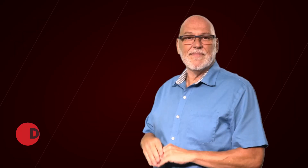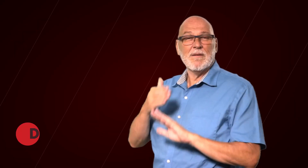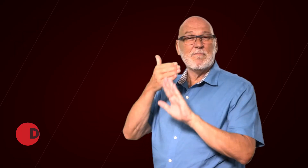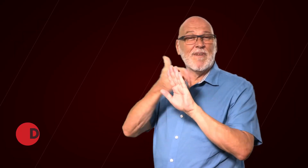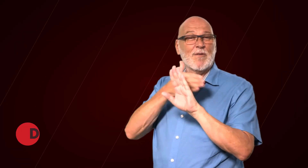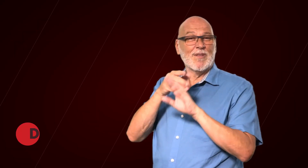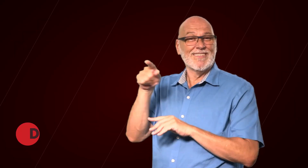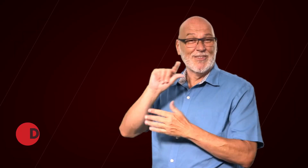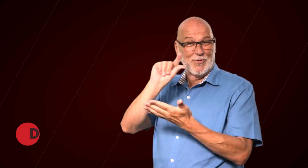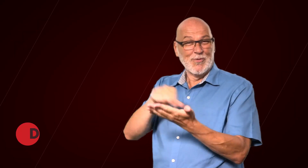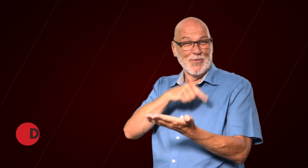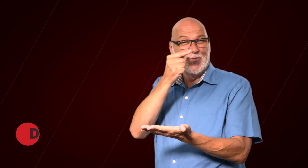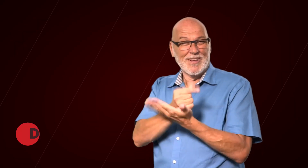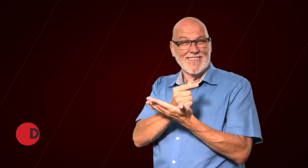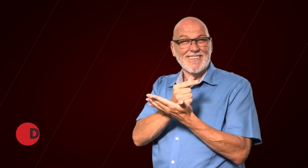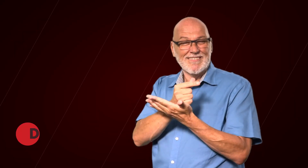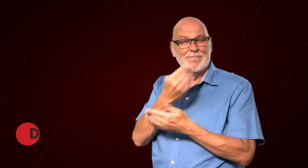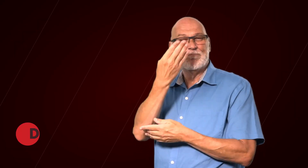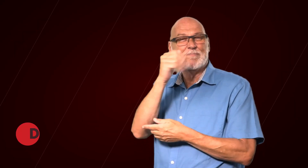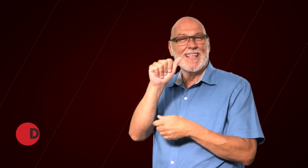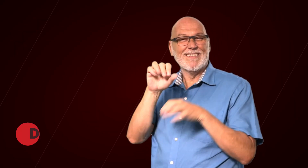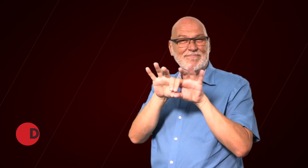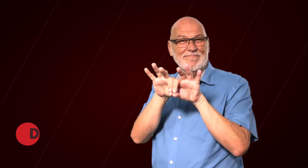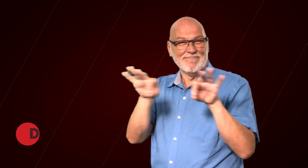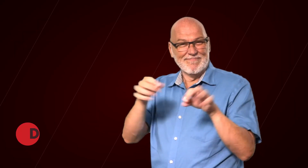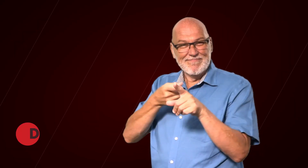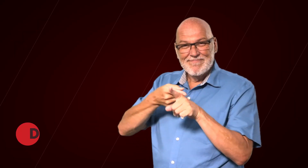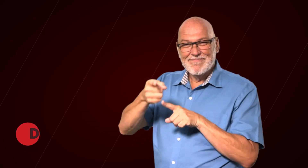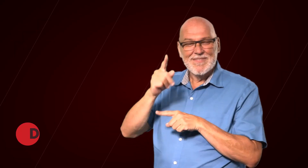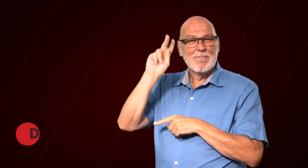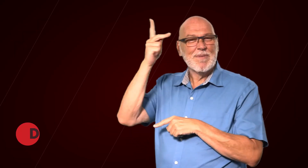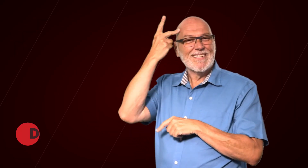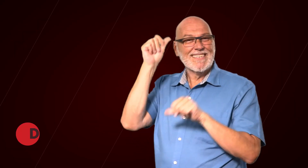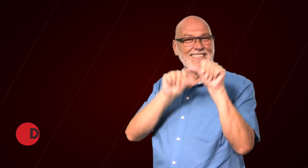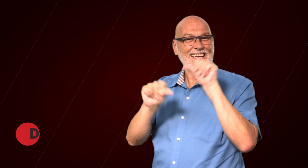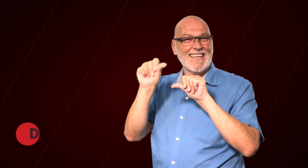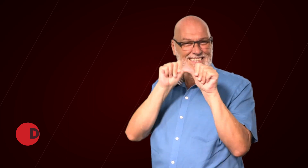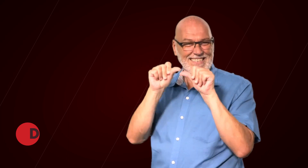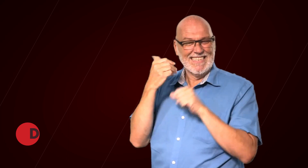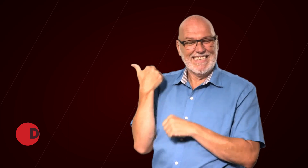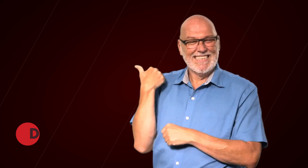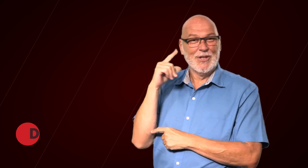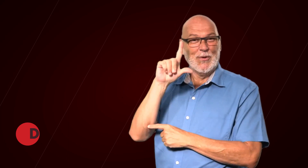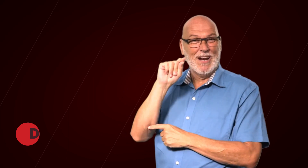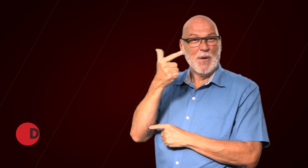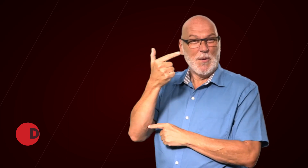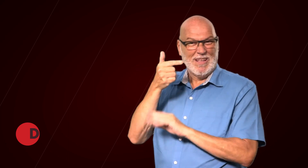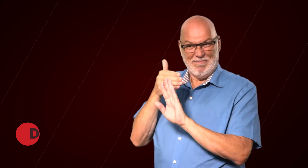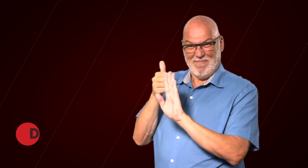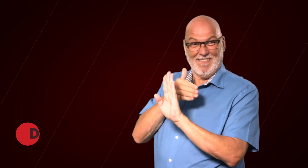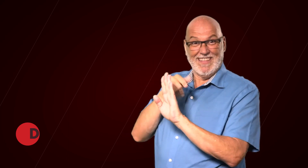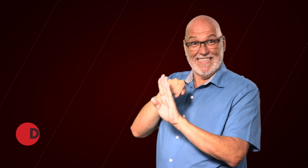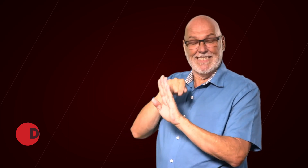[Anselmo]: Before Michael graduated with a bachelor's degree in political science in 2021,